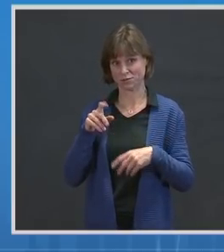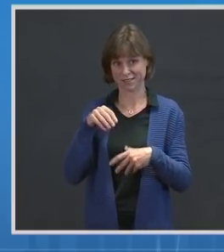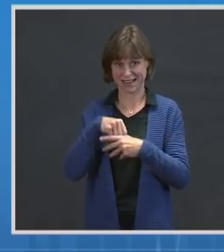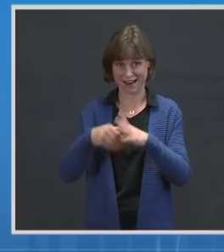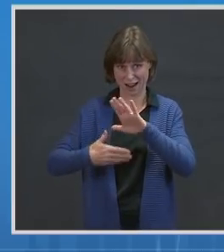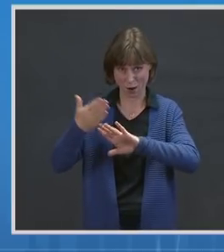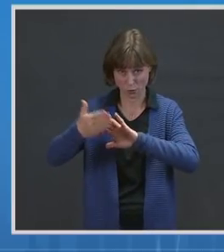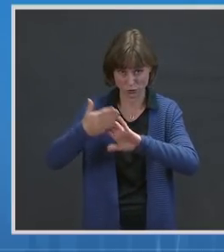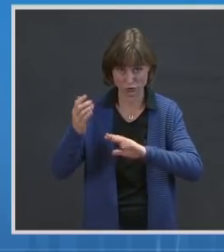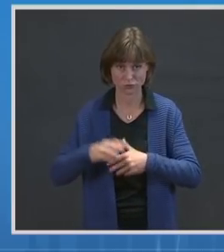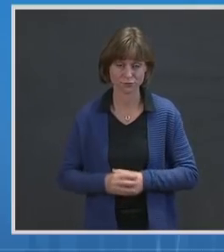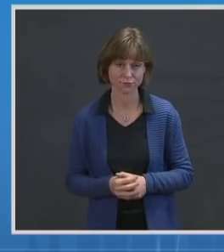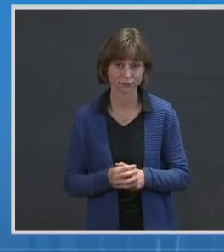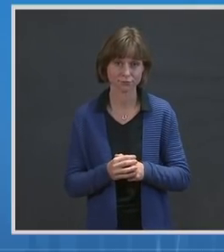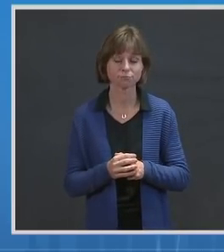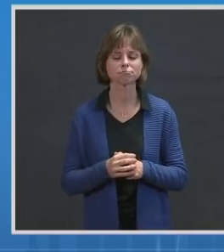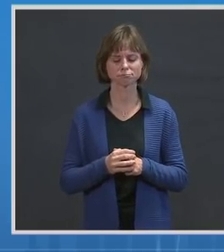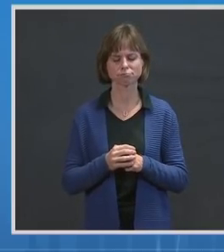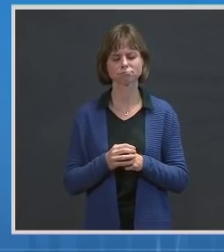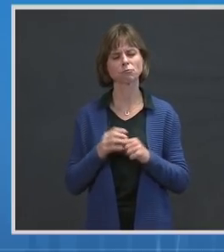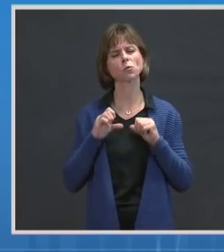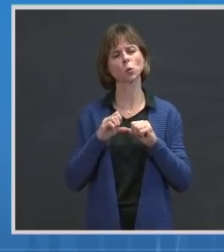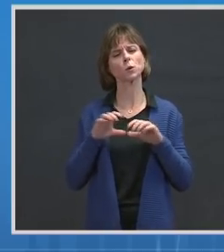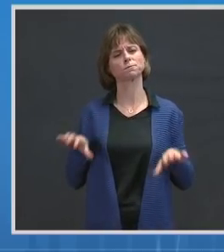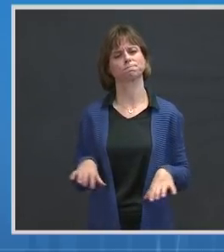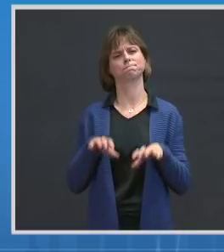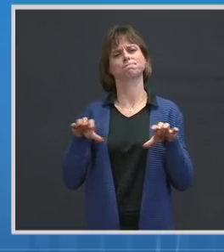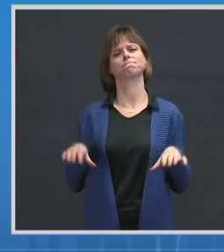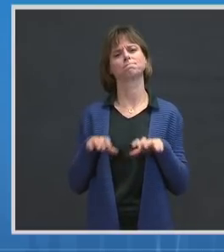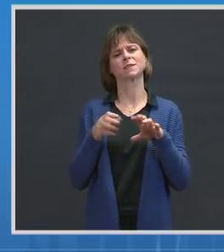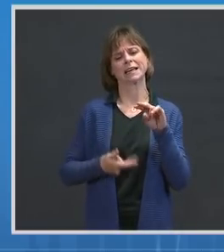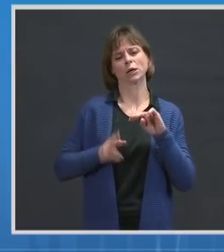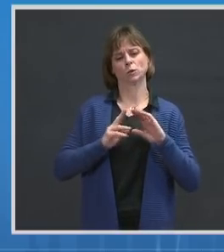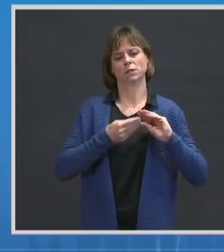We continue to take action to increase the number of vaccinators and federal support teams.